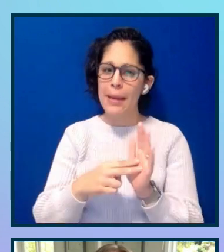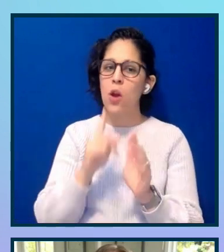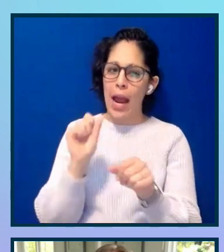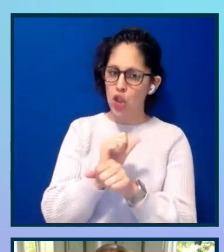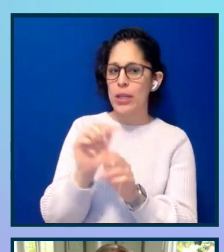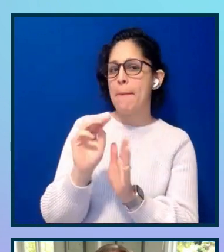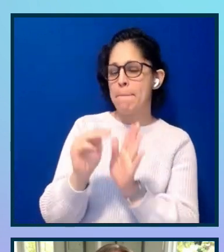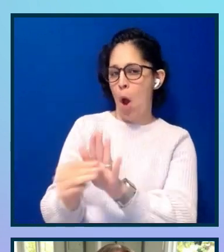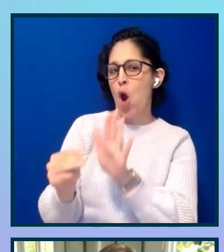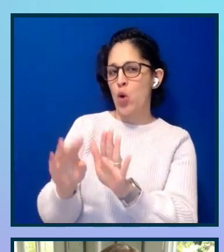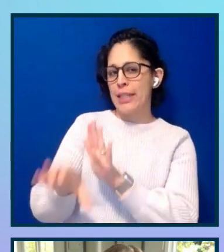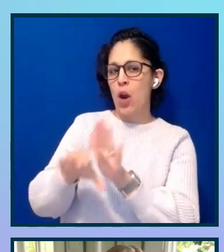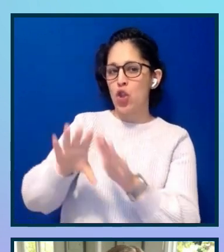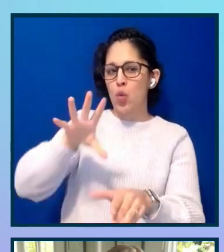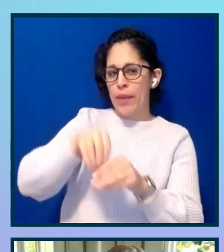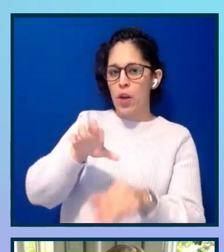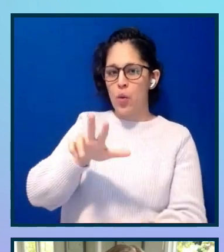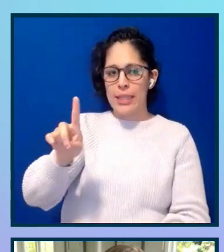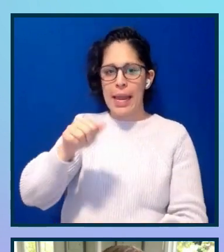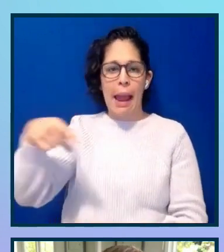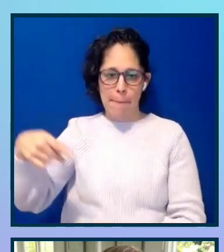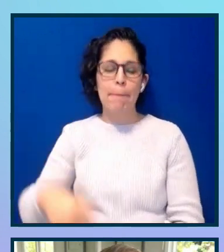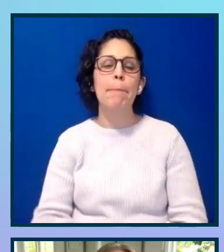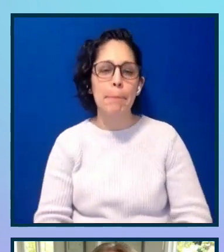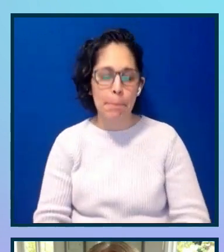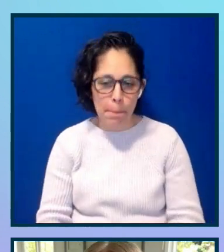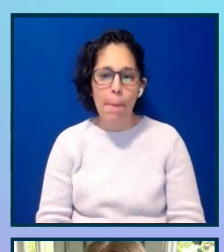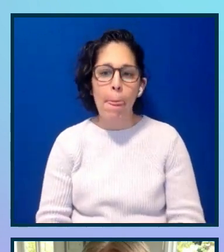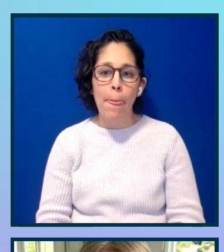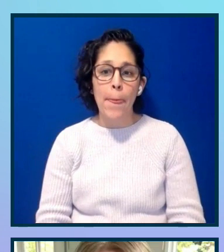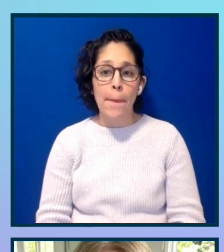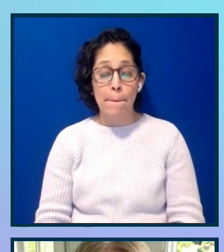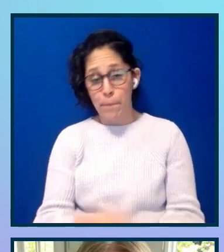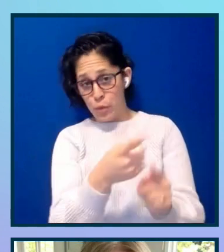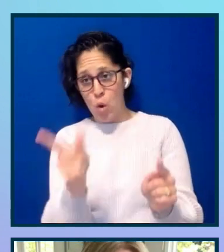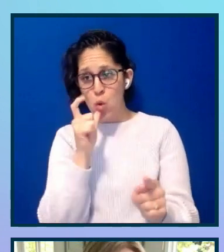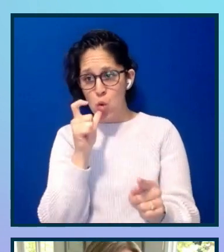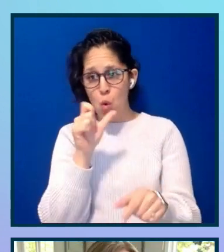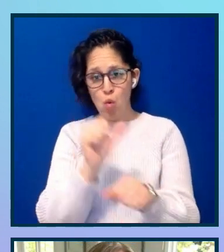in a 3D application. And for those of you who work in this industry,